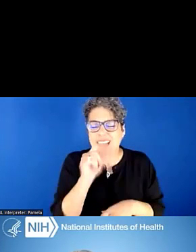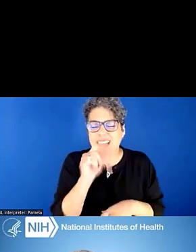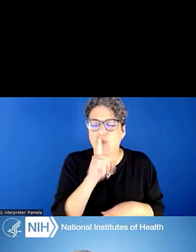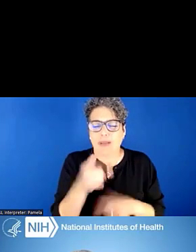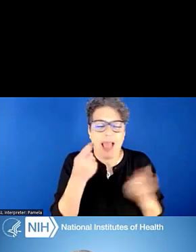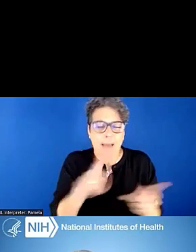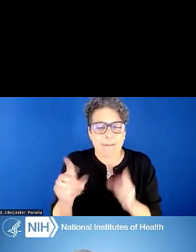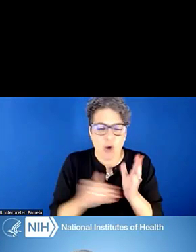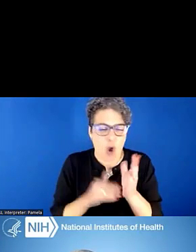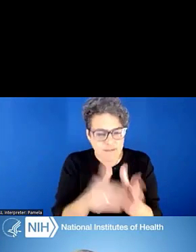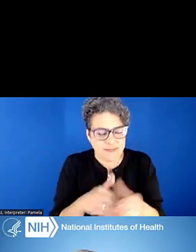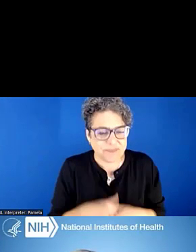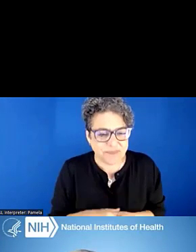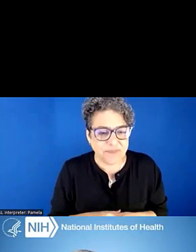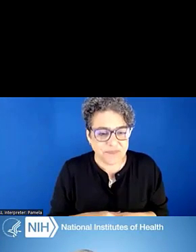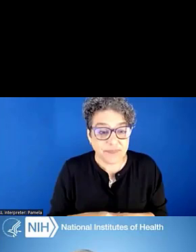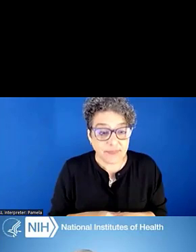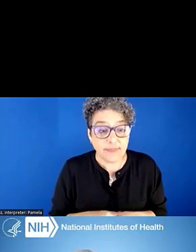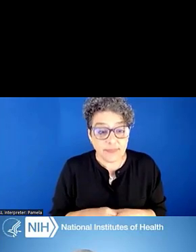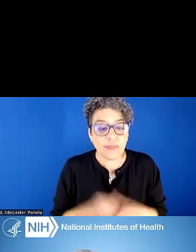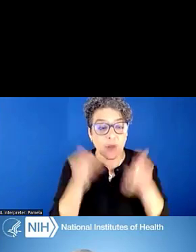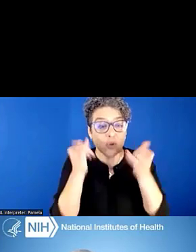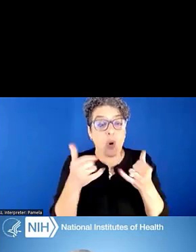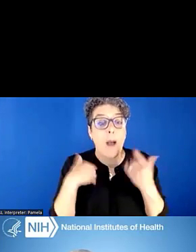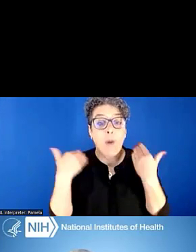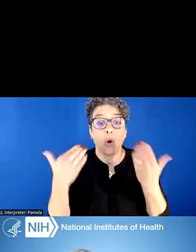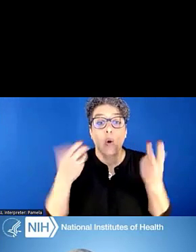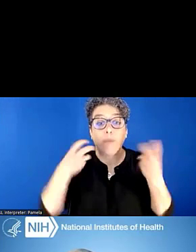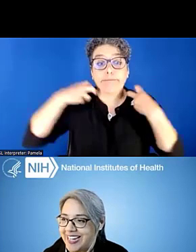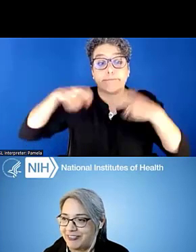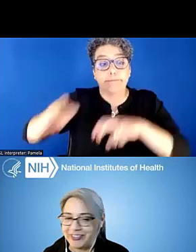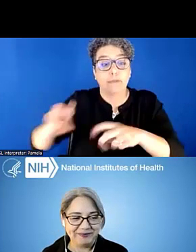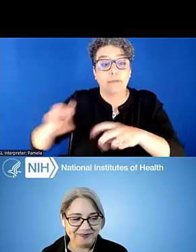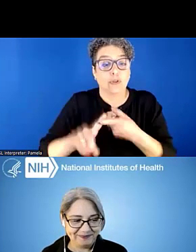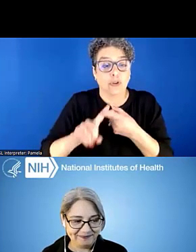Okay, and so I'm going to turn it over to my colleague at ORI. Ranjini, take it over.